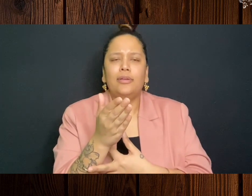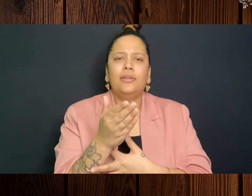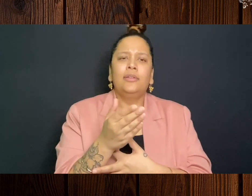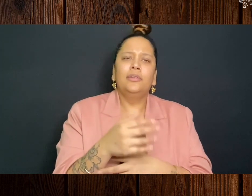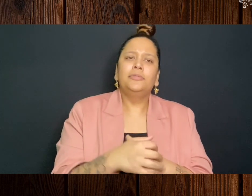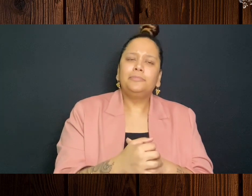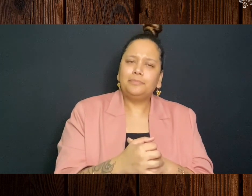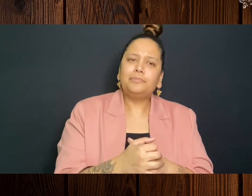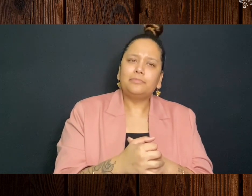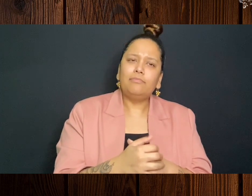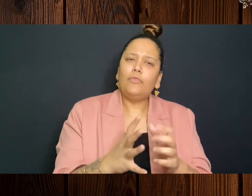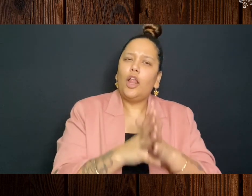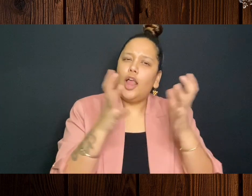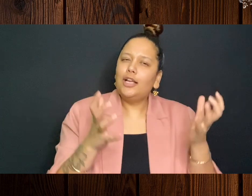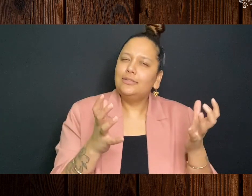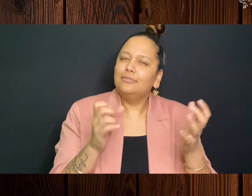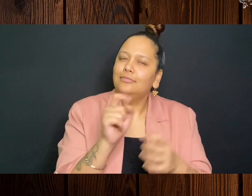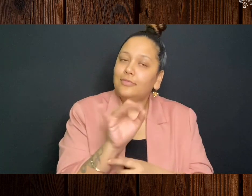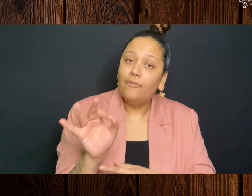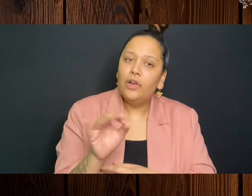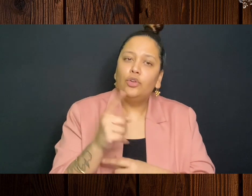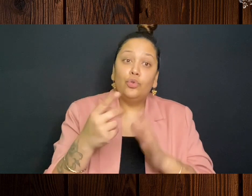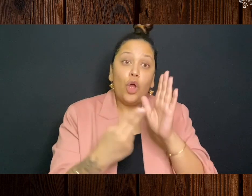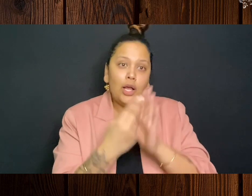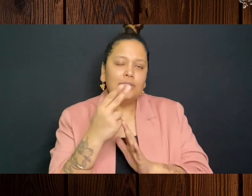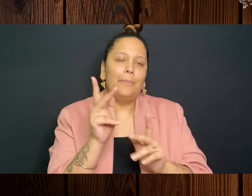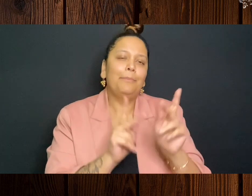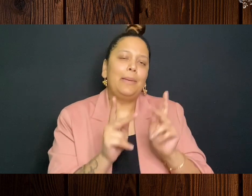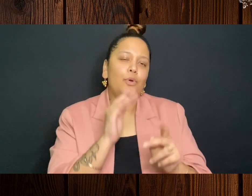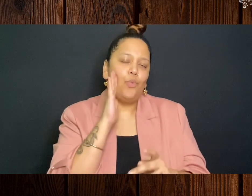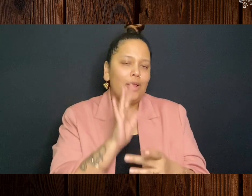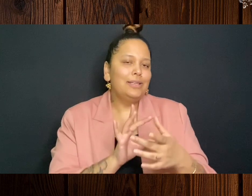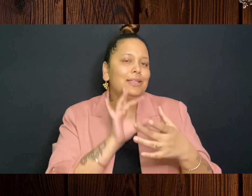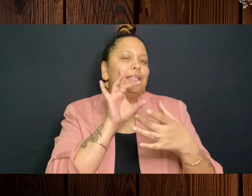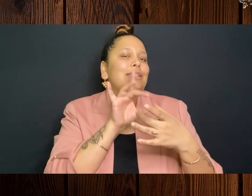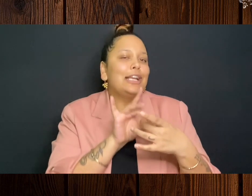lot of stuff. And if you're honest, people will connect to